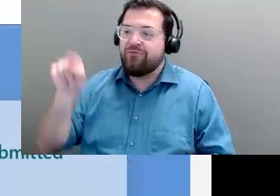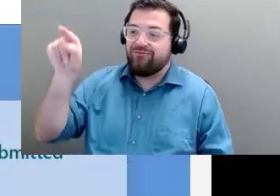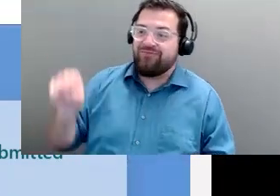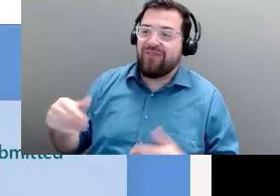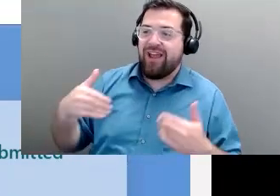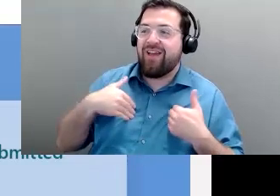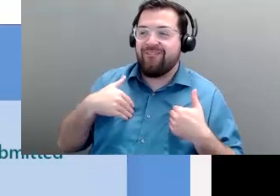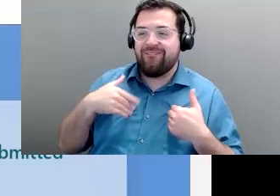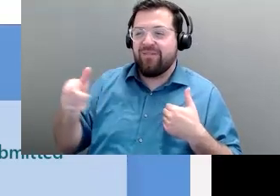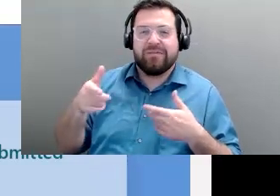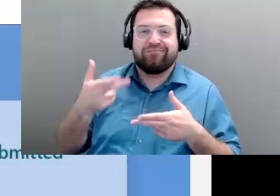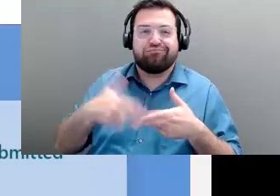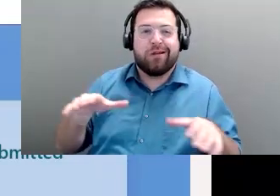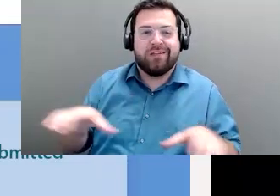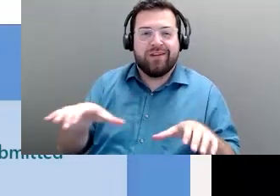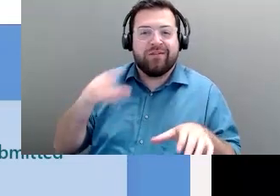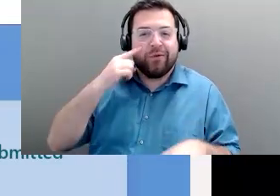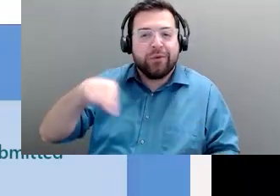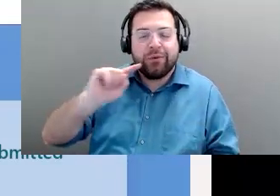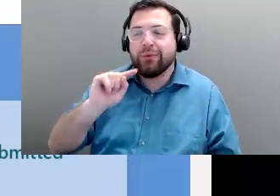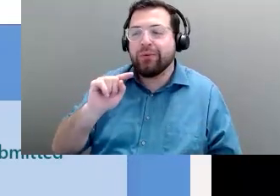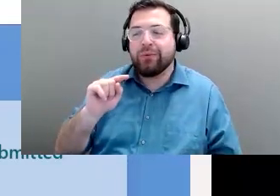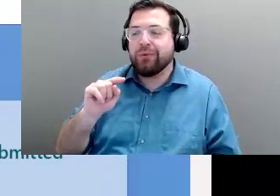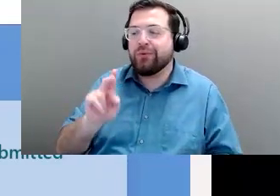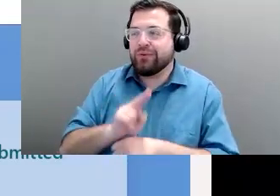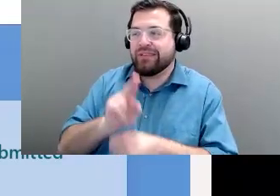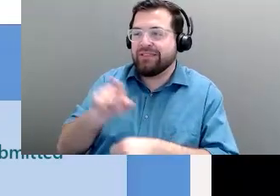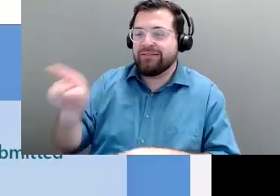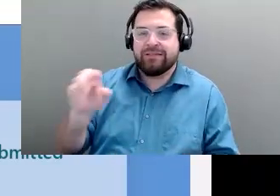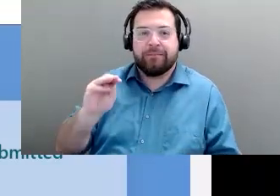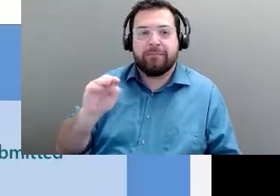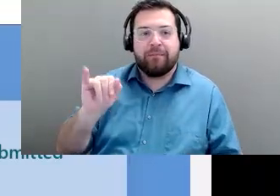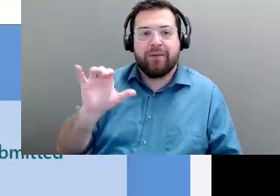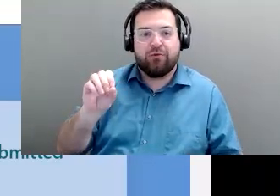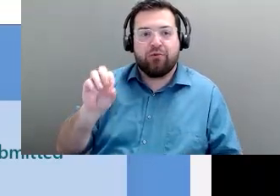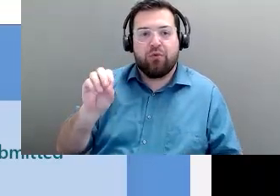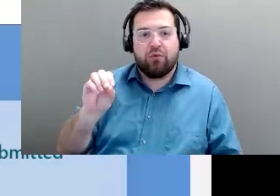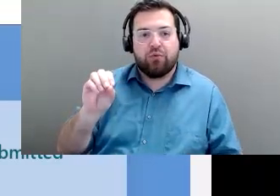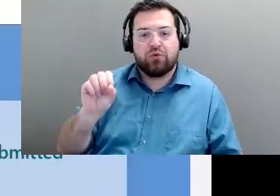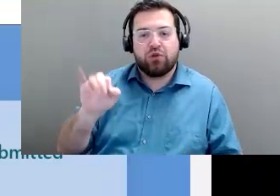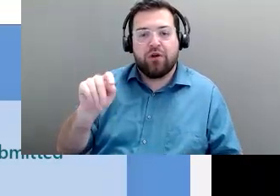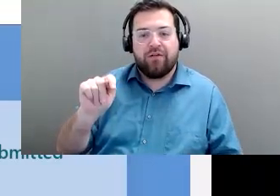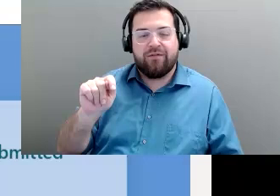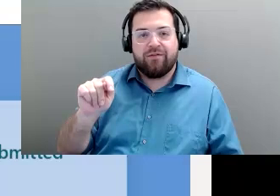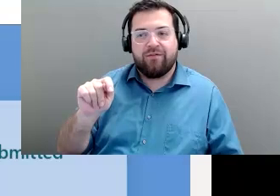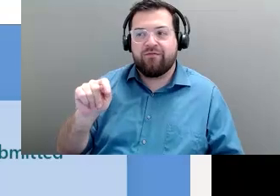kind of activity for you on this, Microsoft form. And Sue is going to put it in the chat right now.